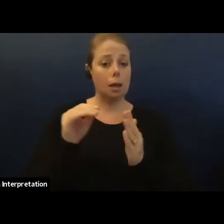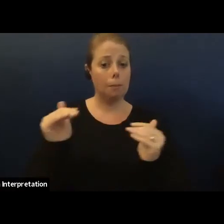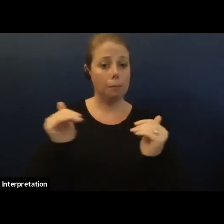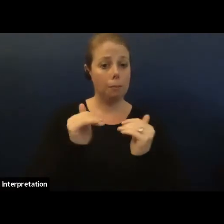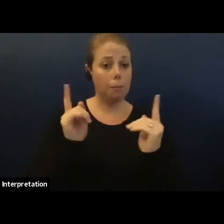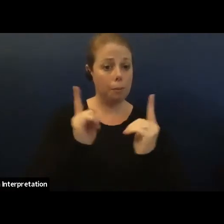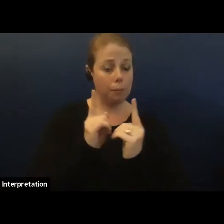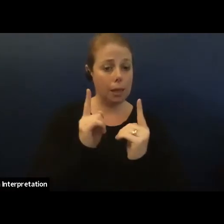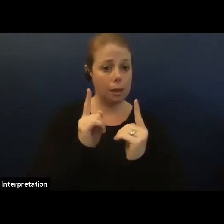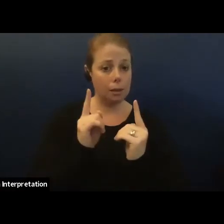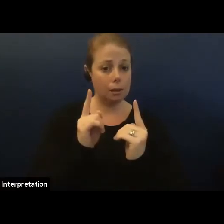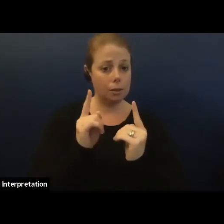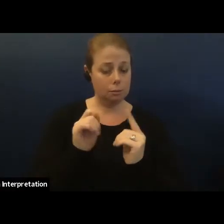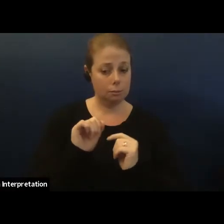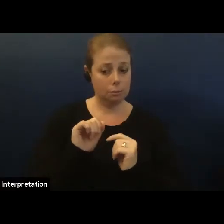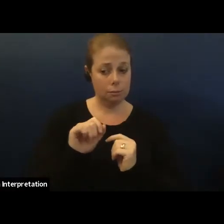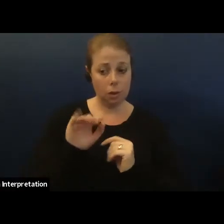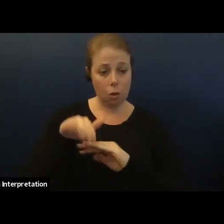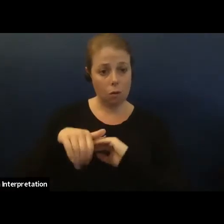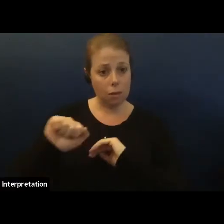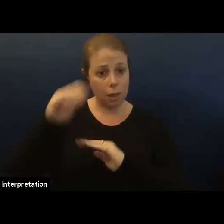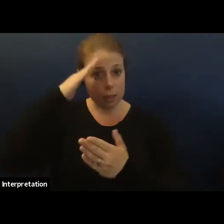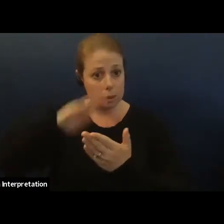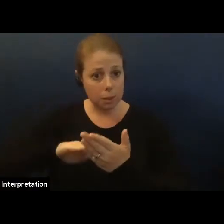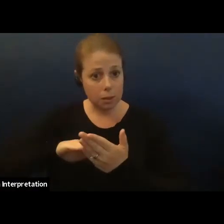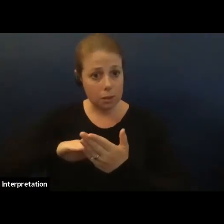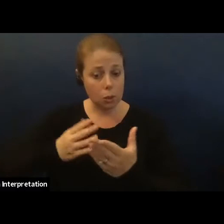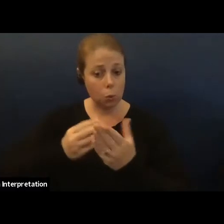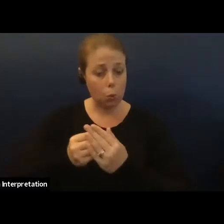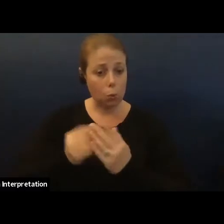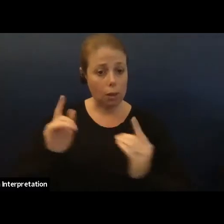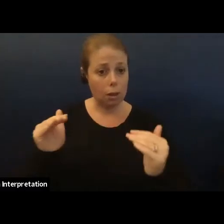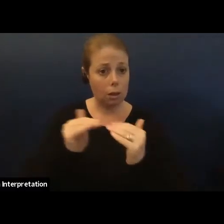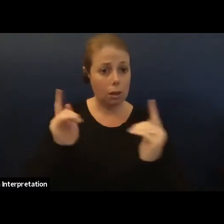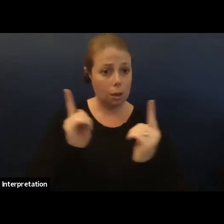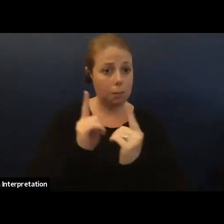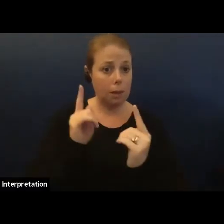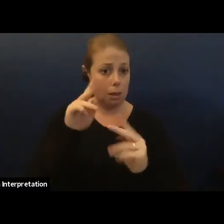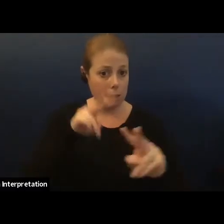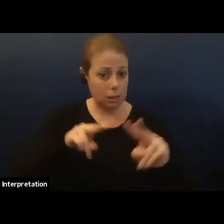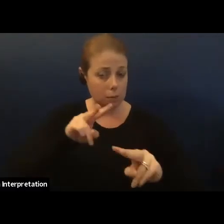we'll have time to answer your questions about being a peer, and give you some more information